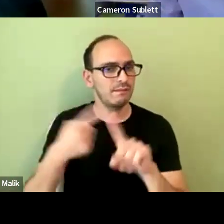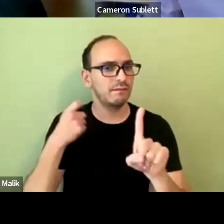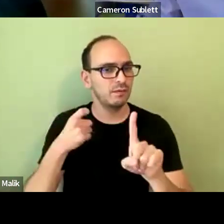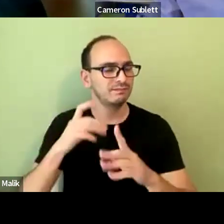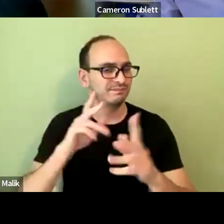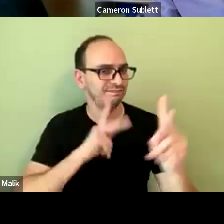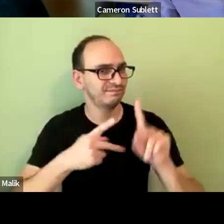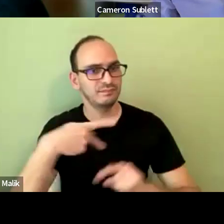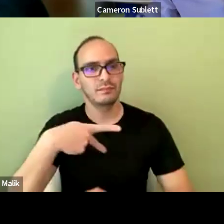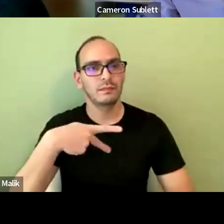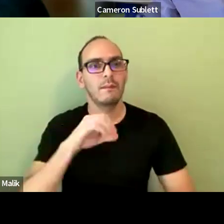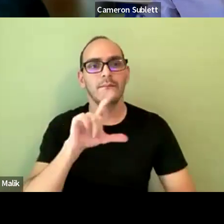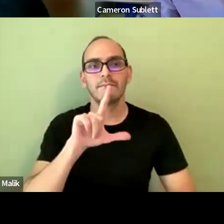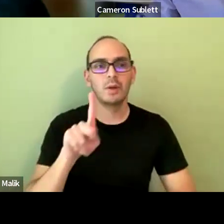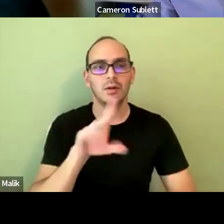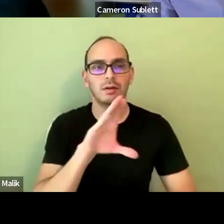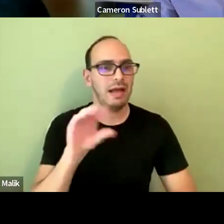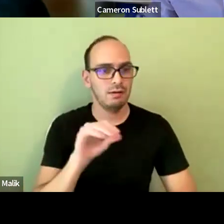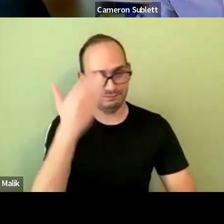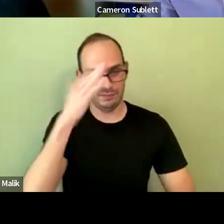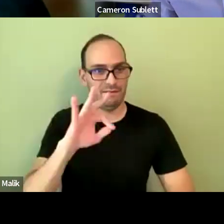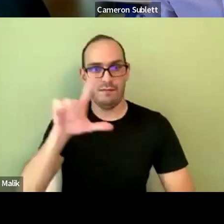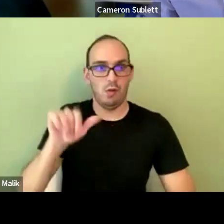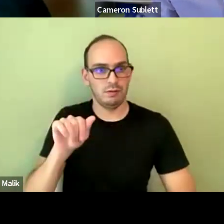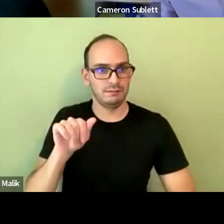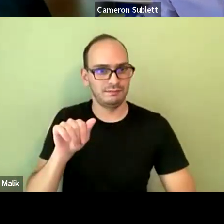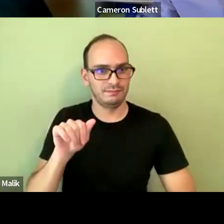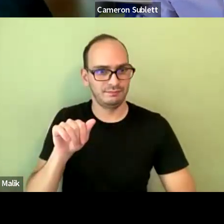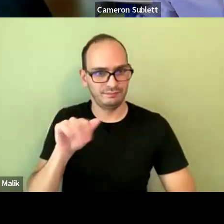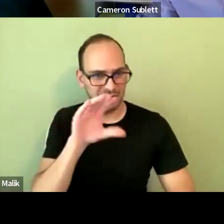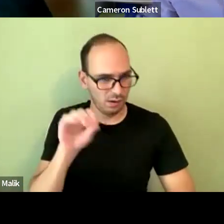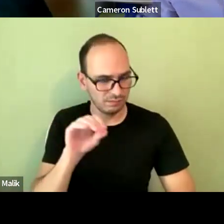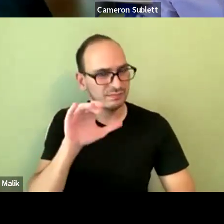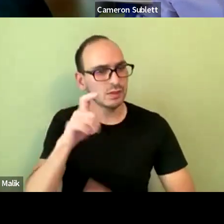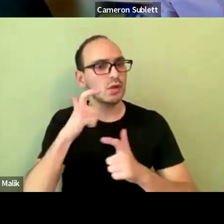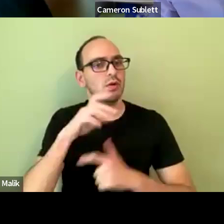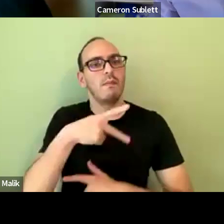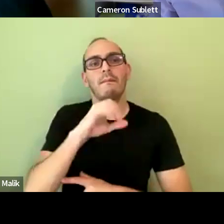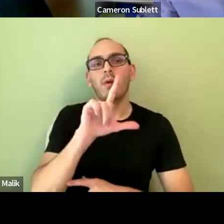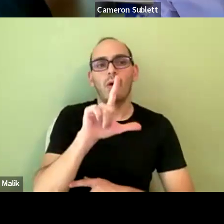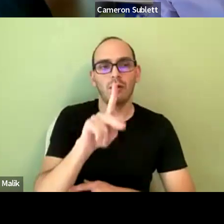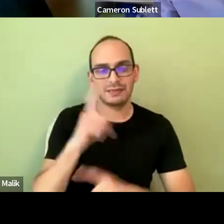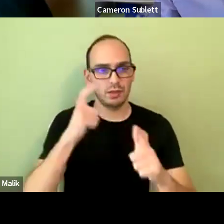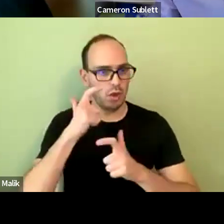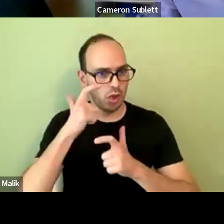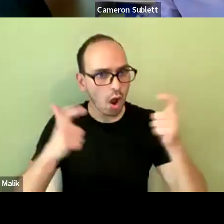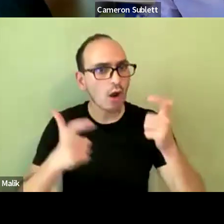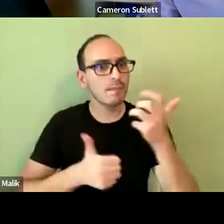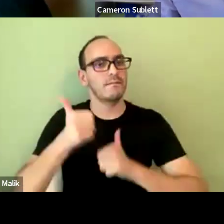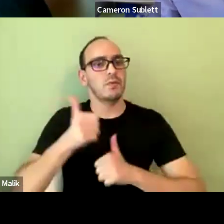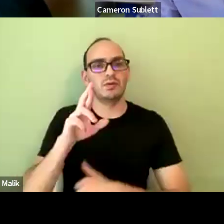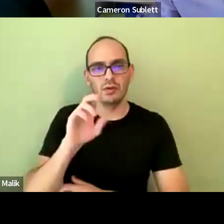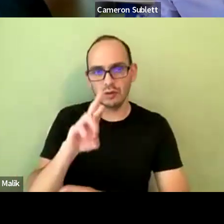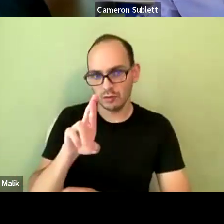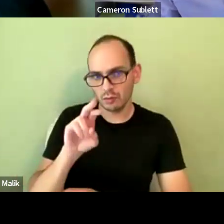If you do not know Polk County is a large mostly rural mostly